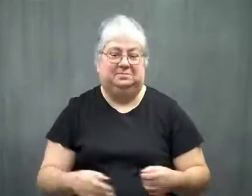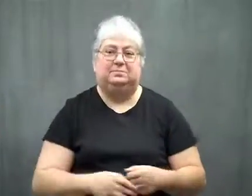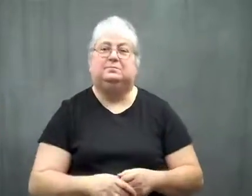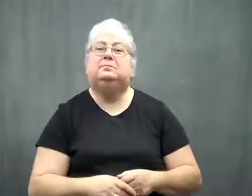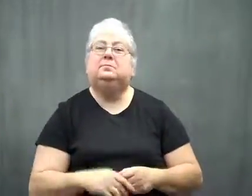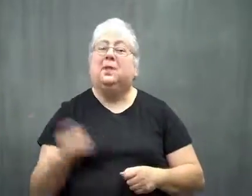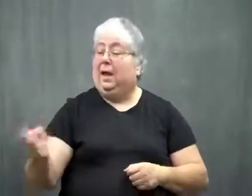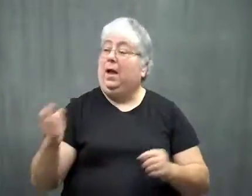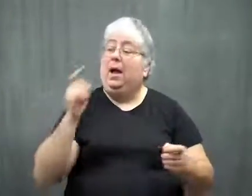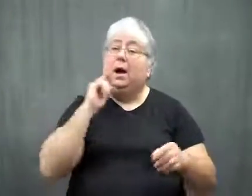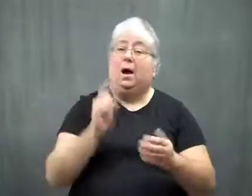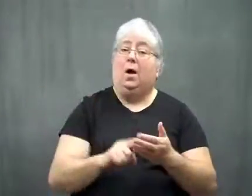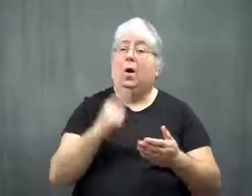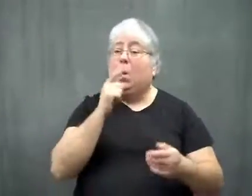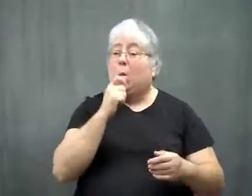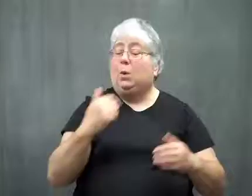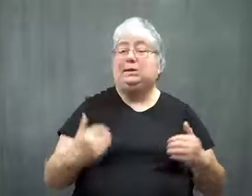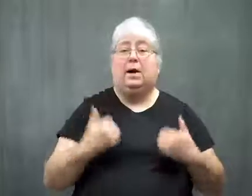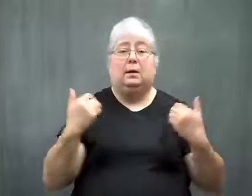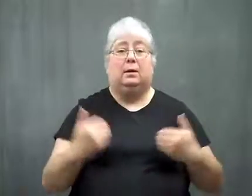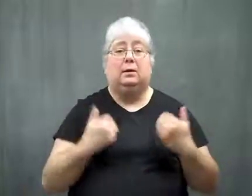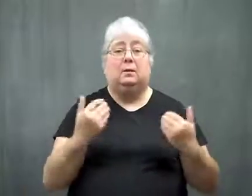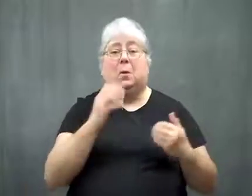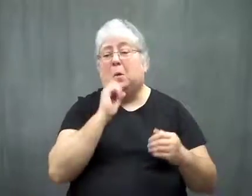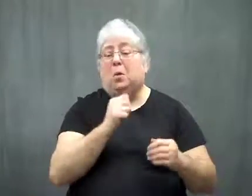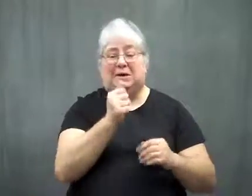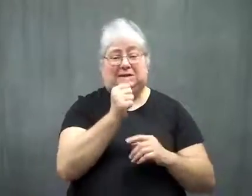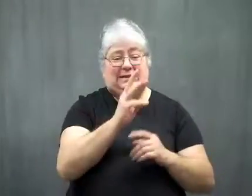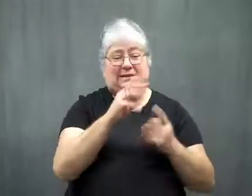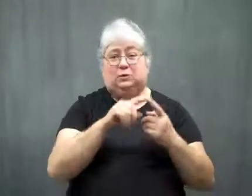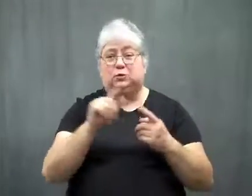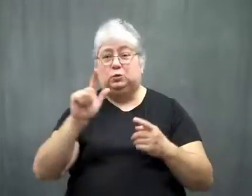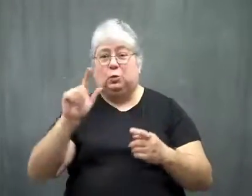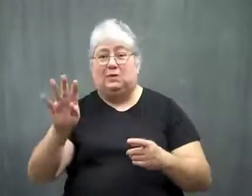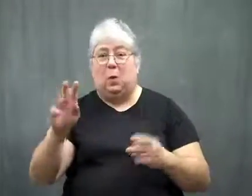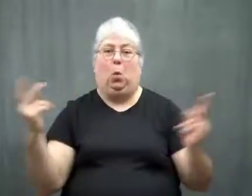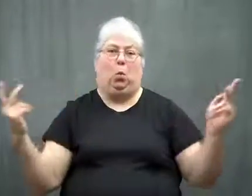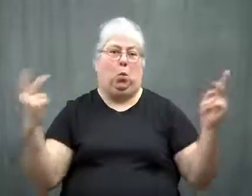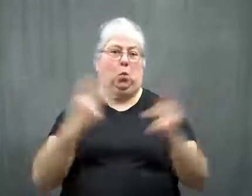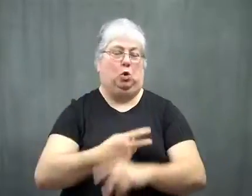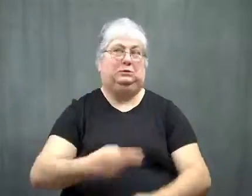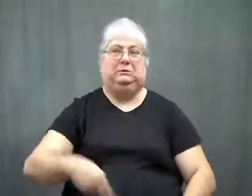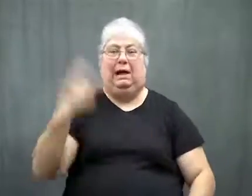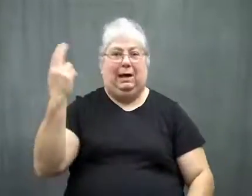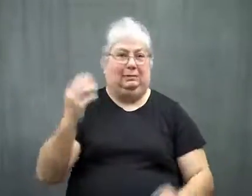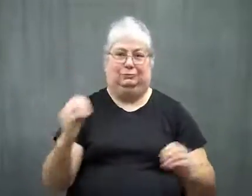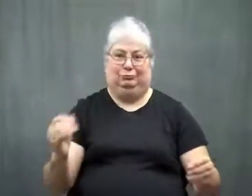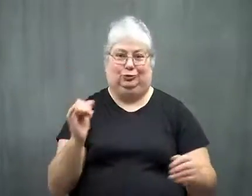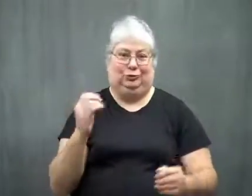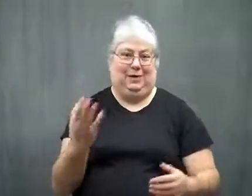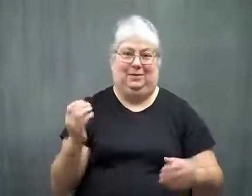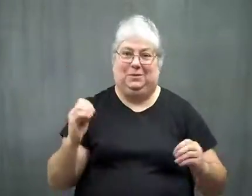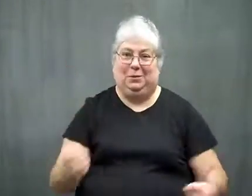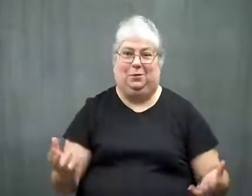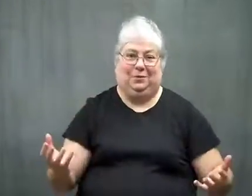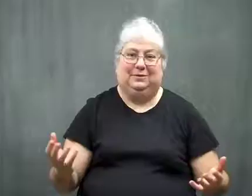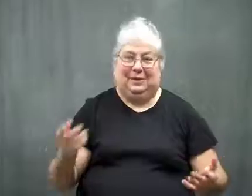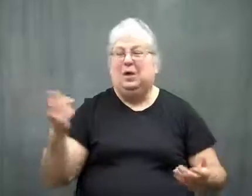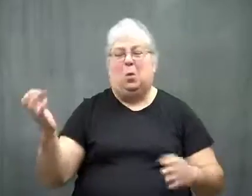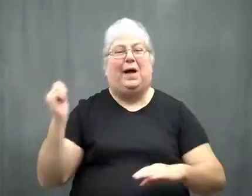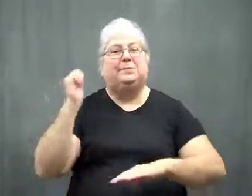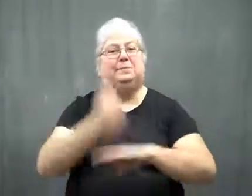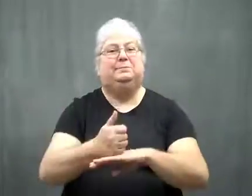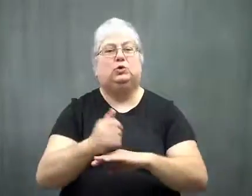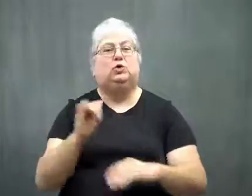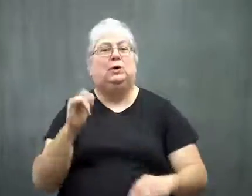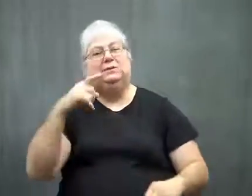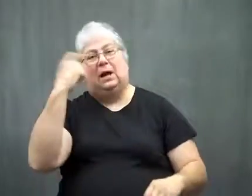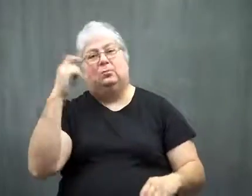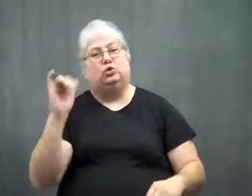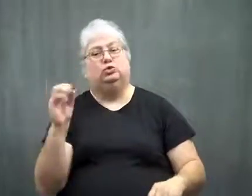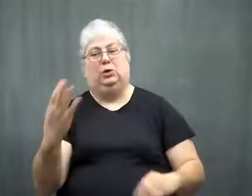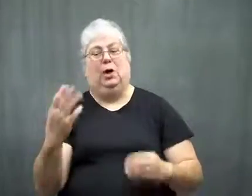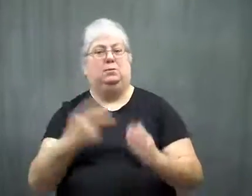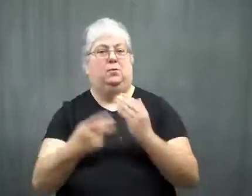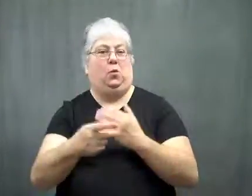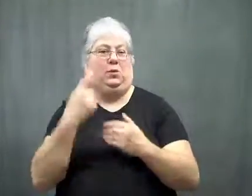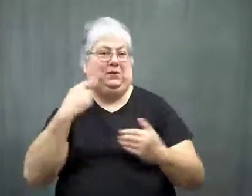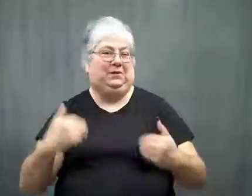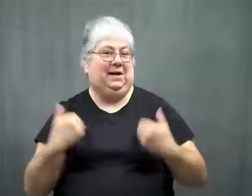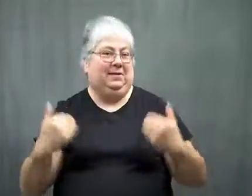Young people ages 16 through 24 have a higher unemployment rate.